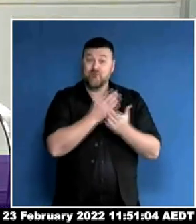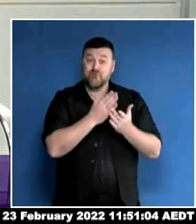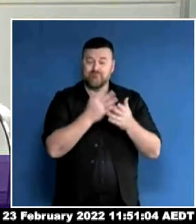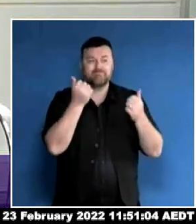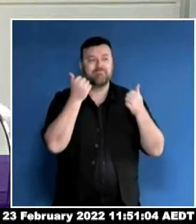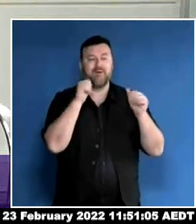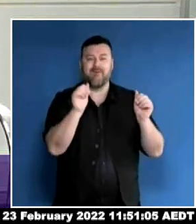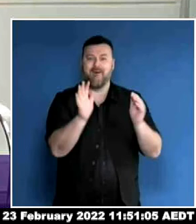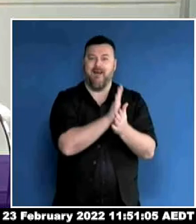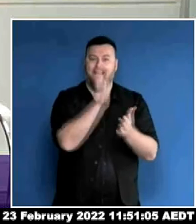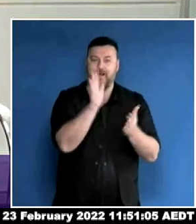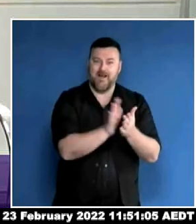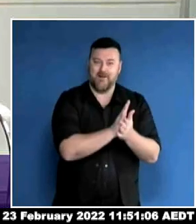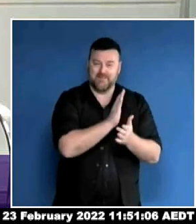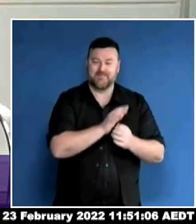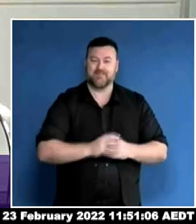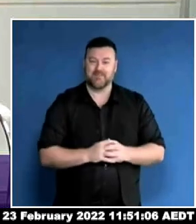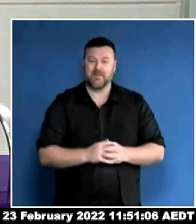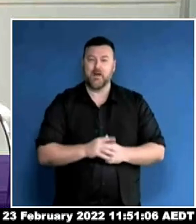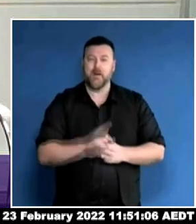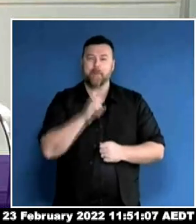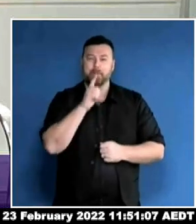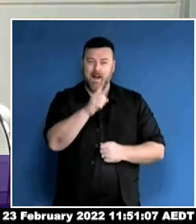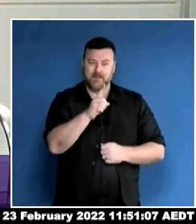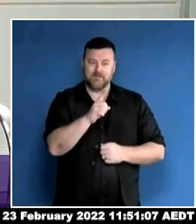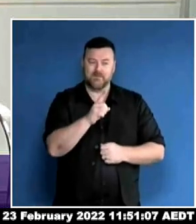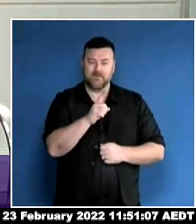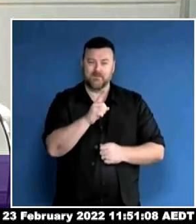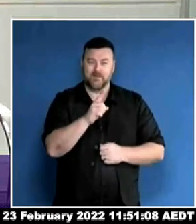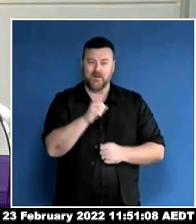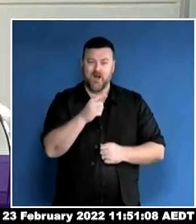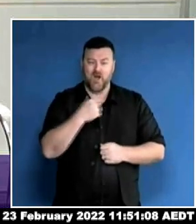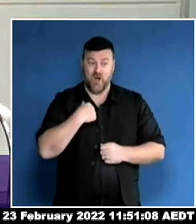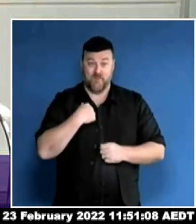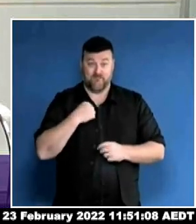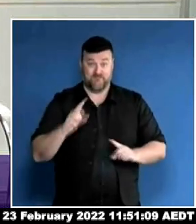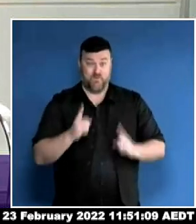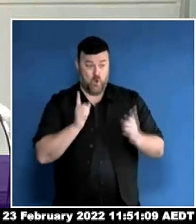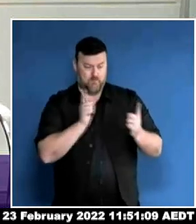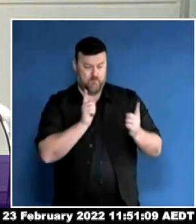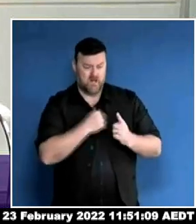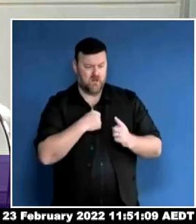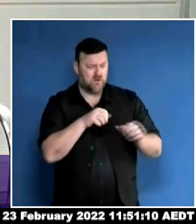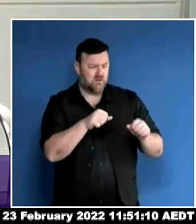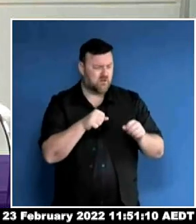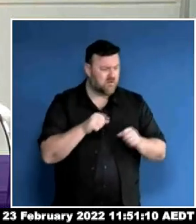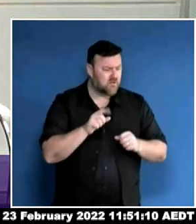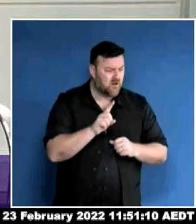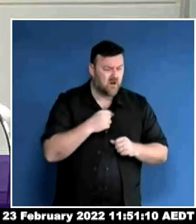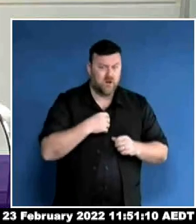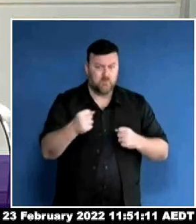he was just being moved from DES to DES to DES. Because he talked to me about his ambitions after doing the program, and I just started